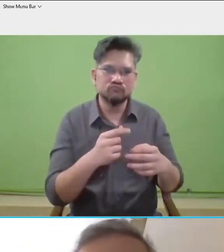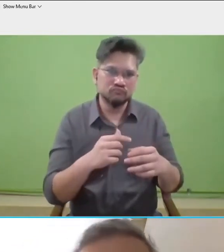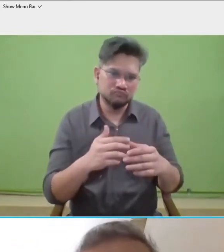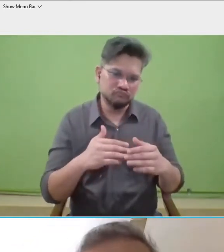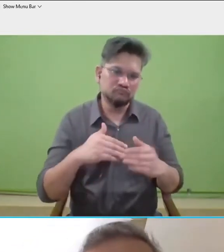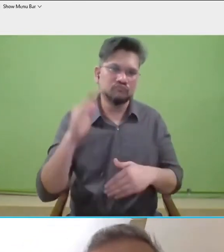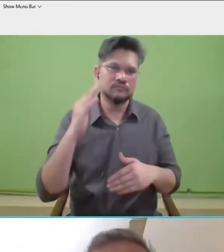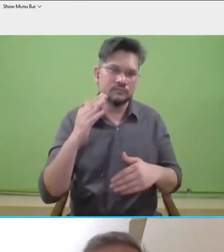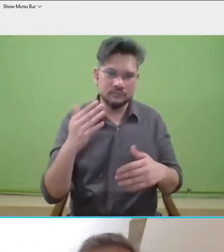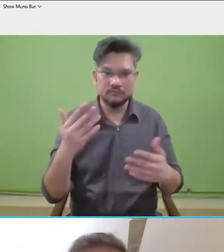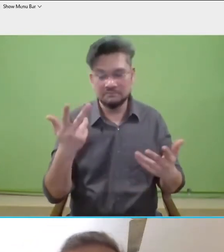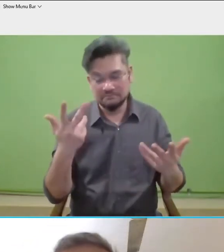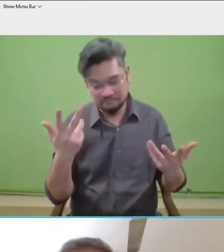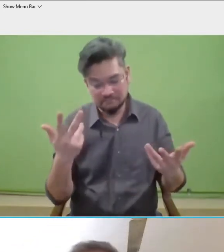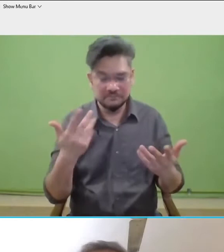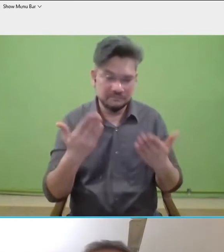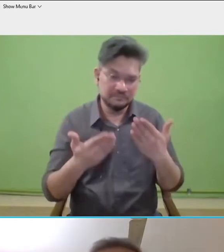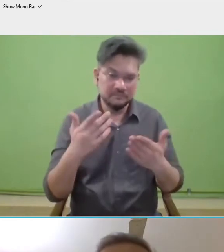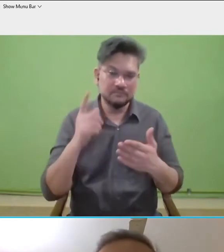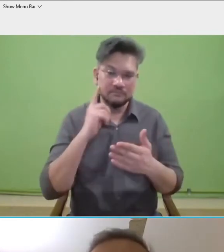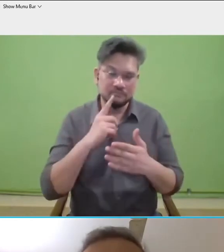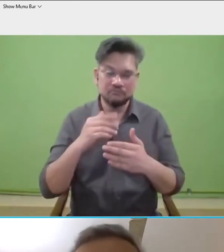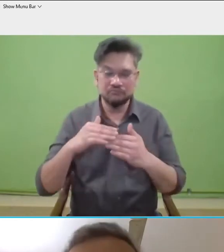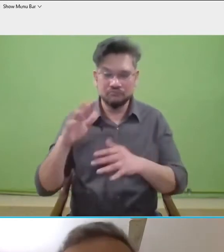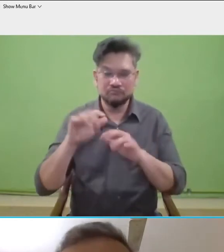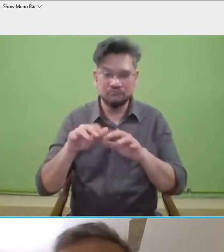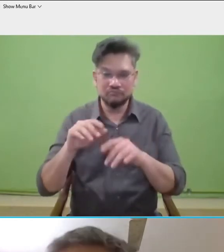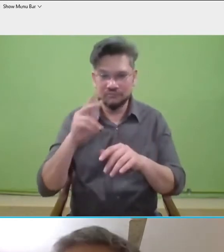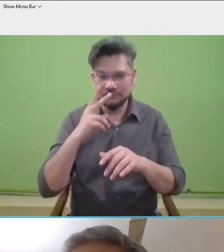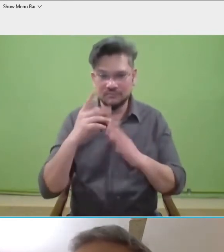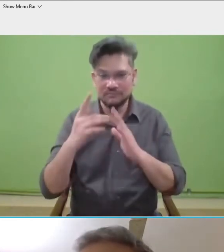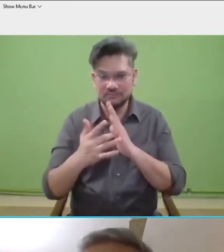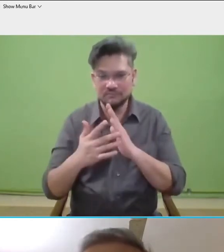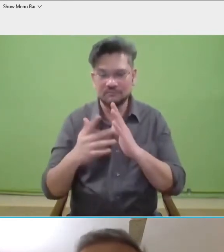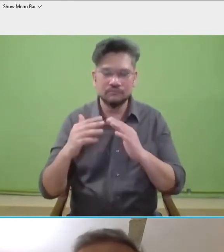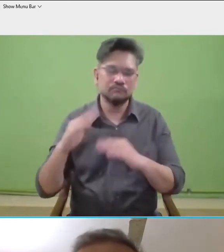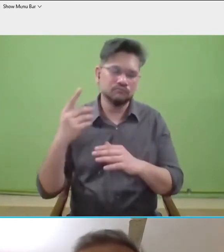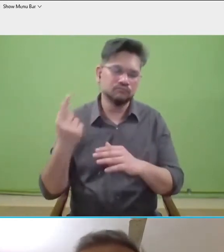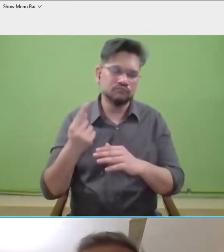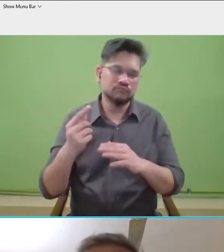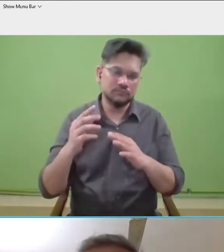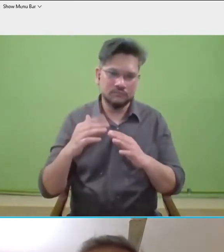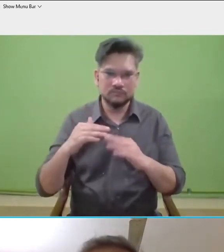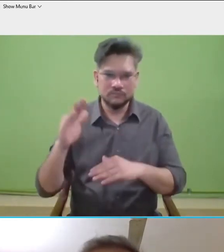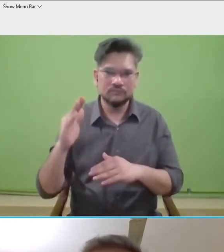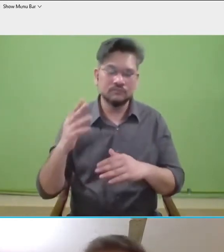A stereotype but most of them are quite good with computers but and they are able to get